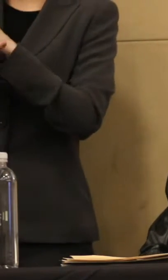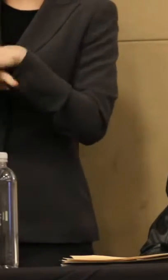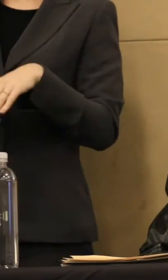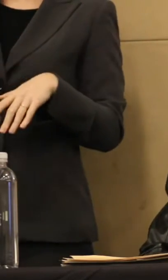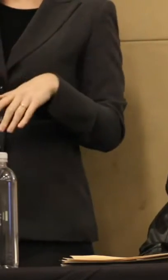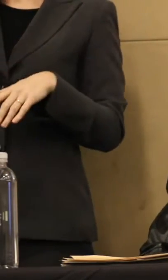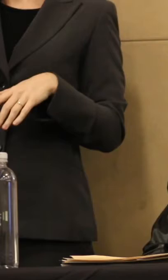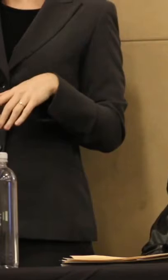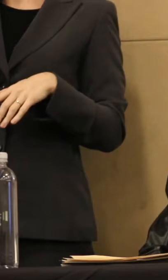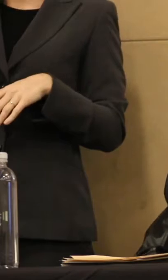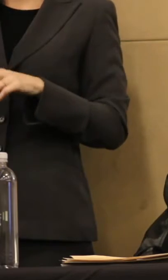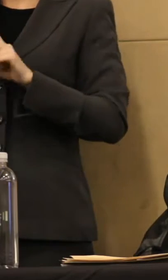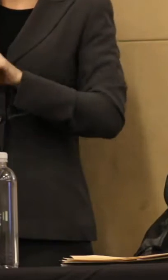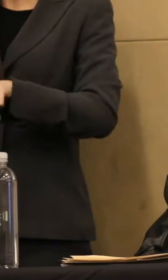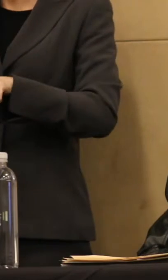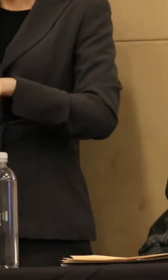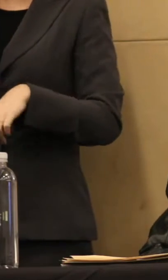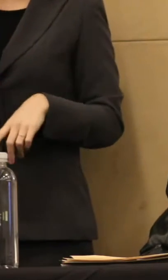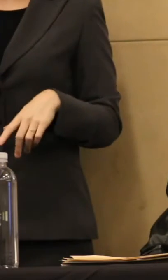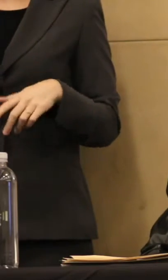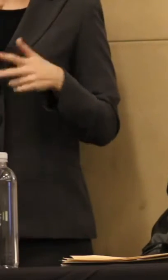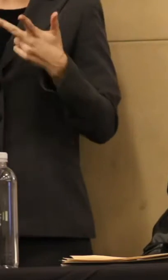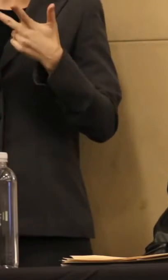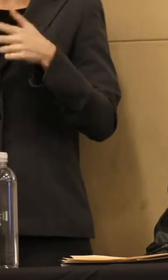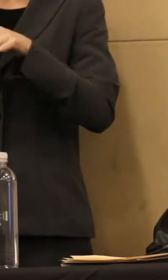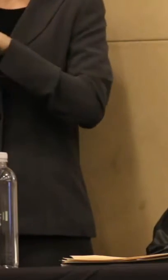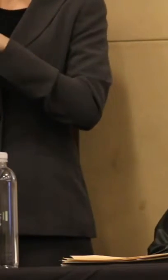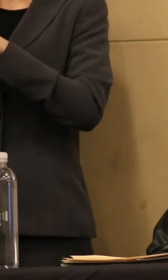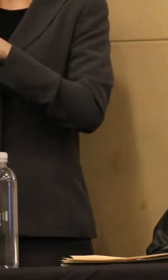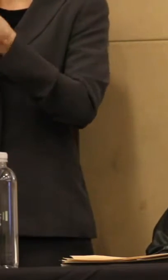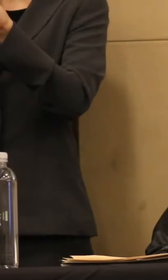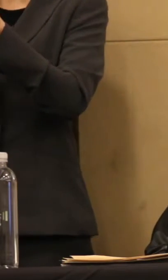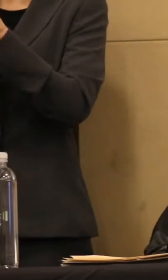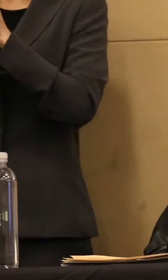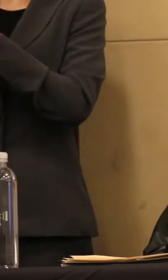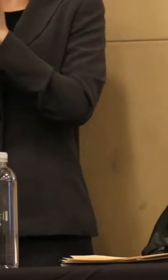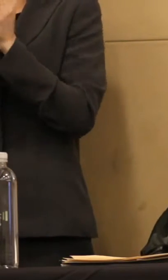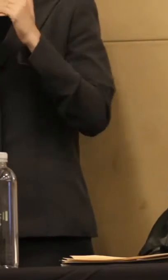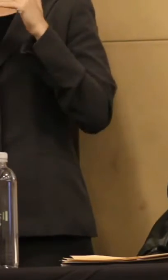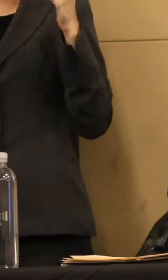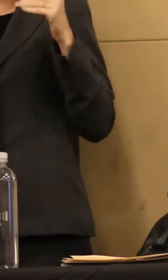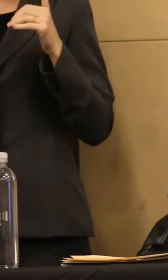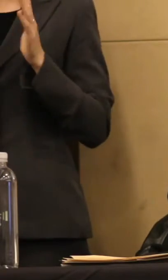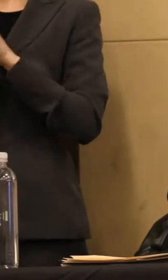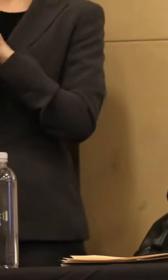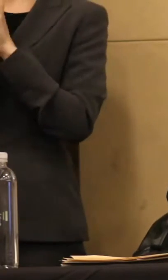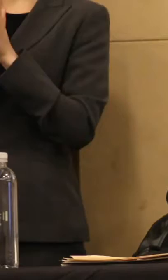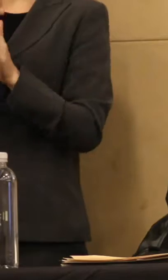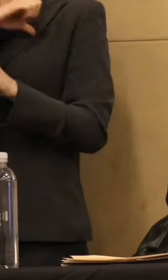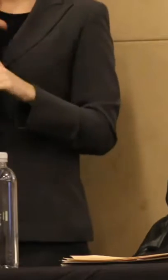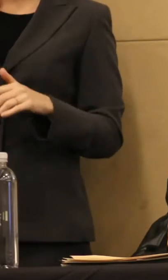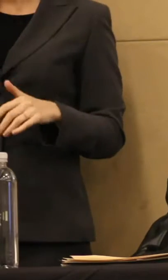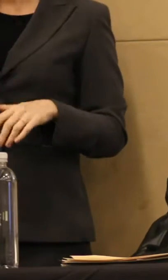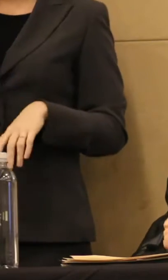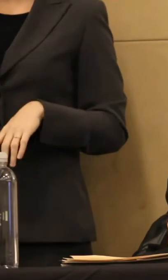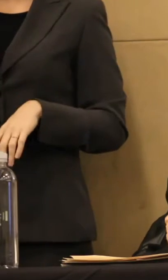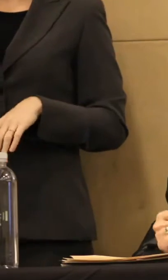at the state level or state legislation and then the states go back and they take what